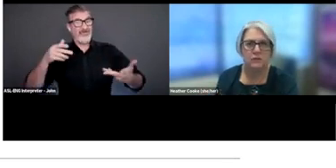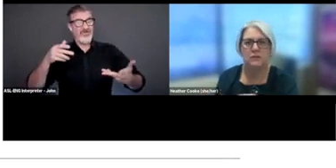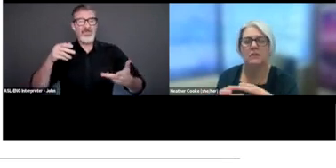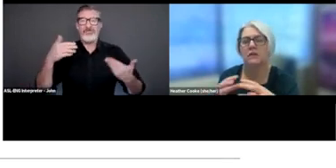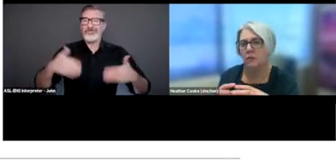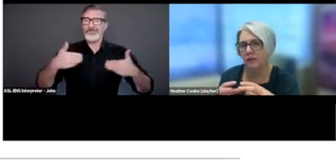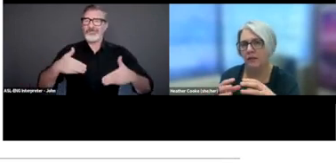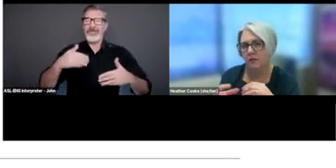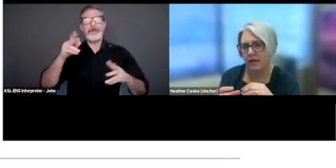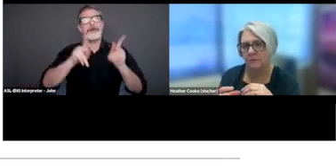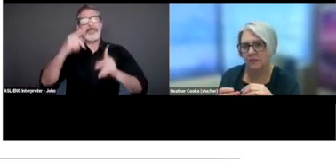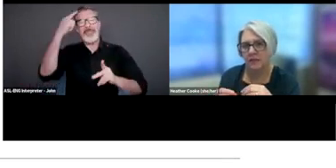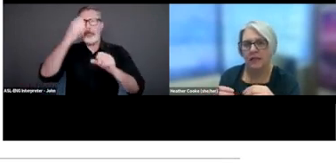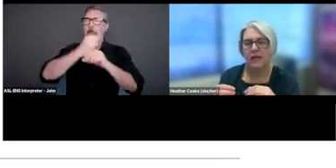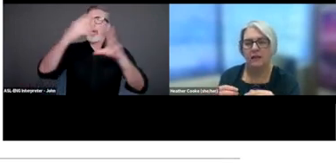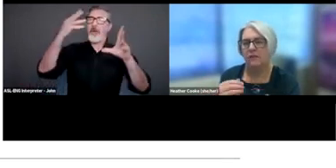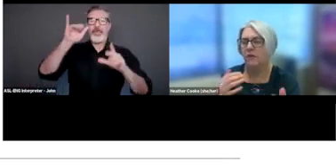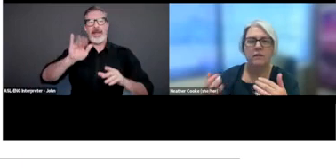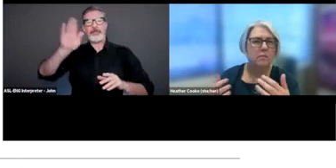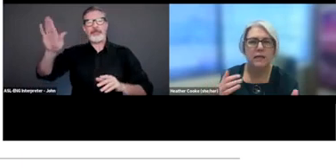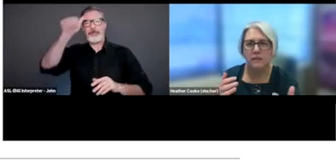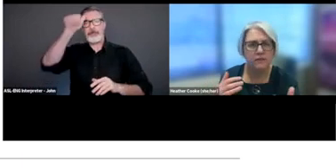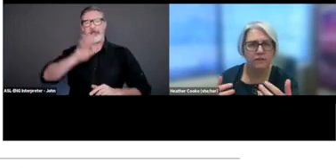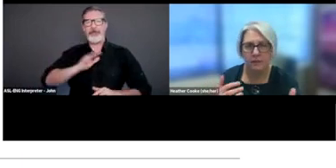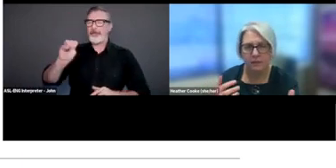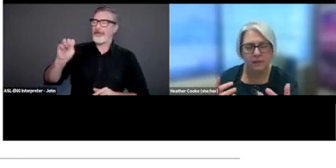bullying and harassment. And they're not so much the feminine